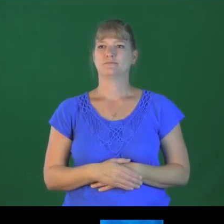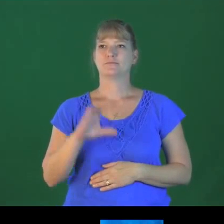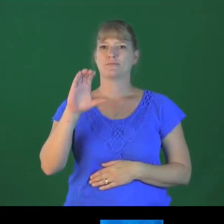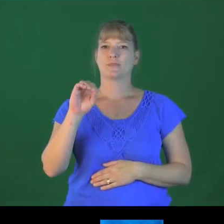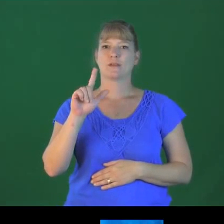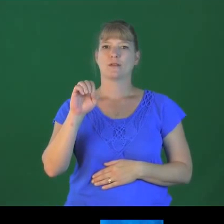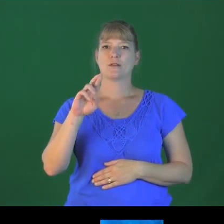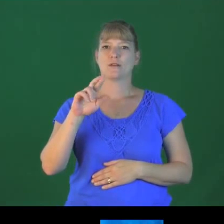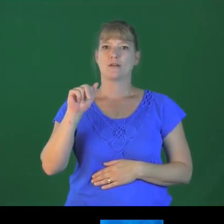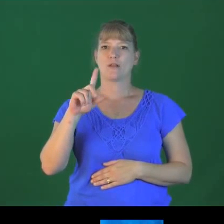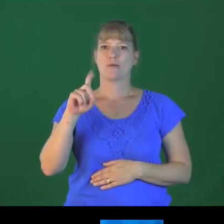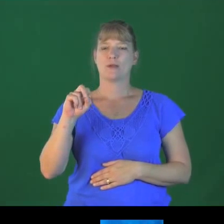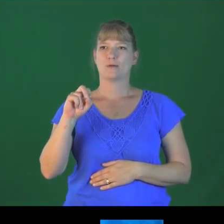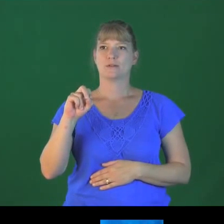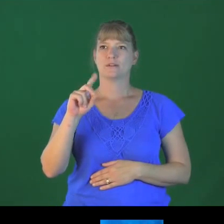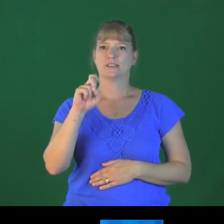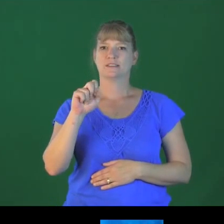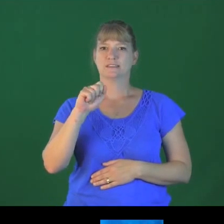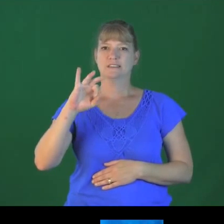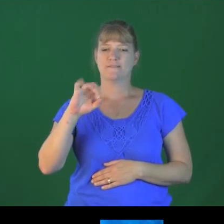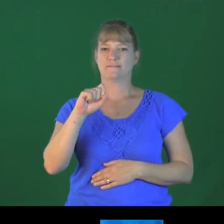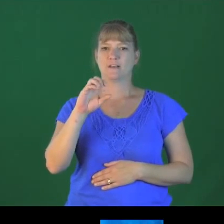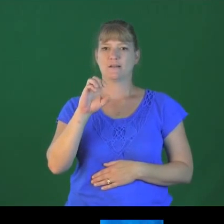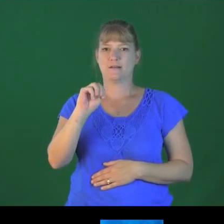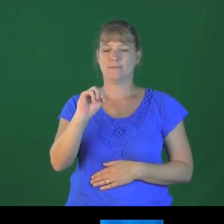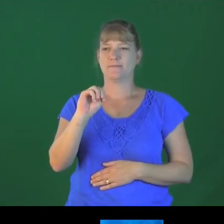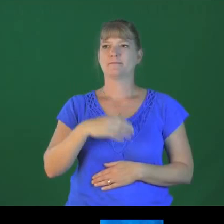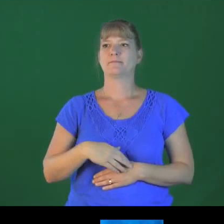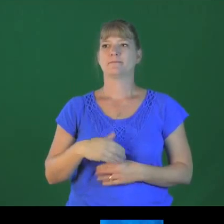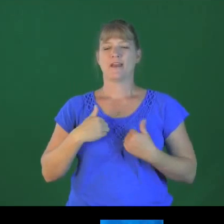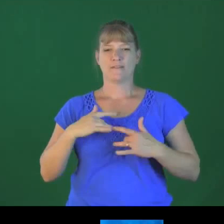ColoradoDeaf.com has events that are happening